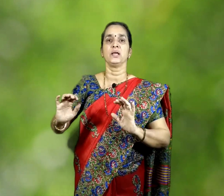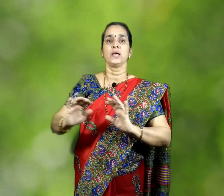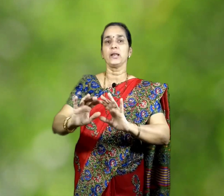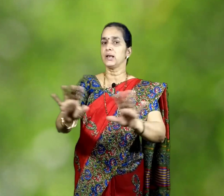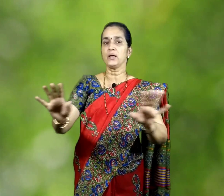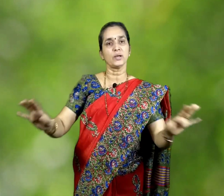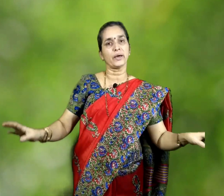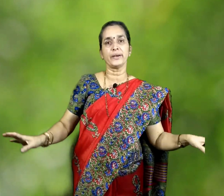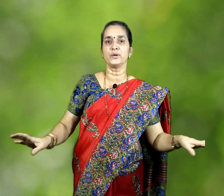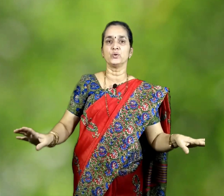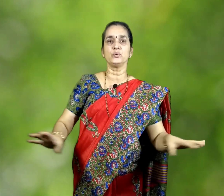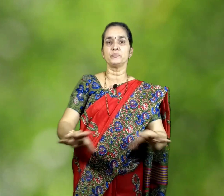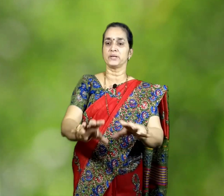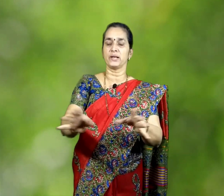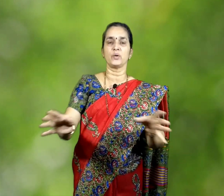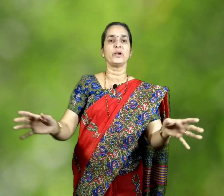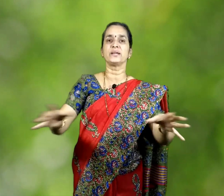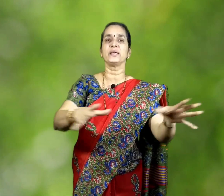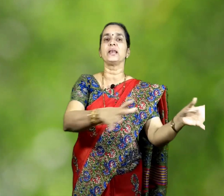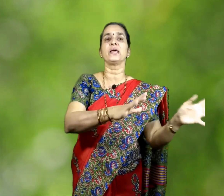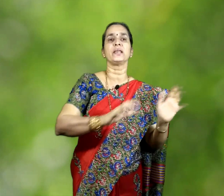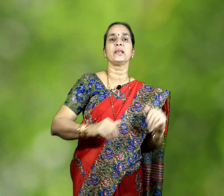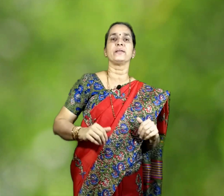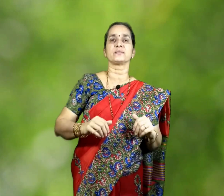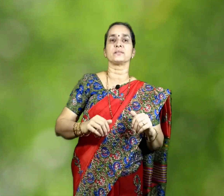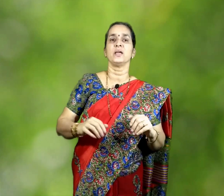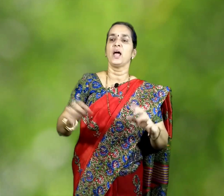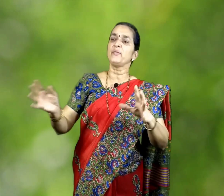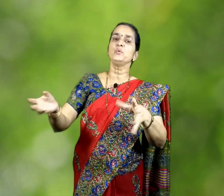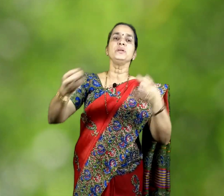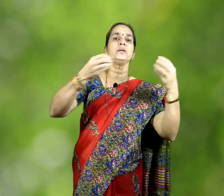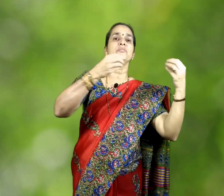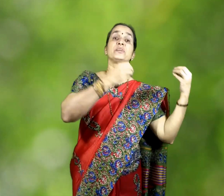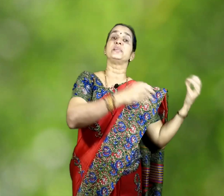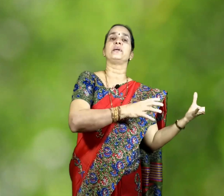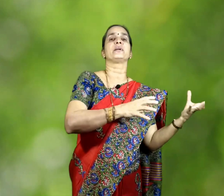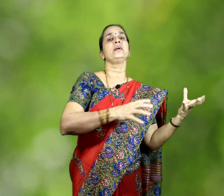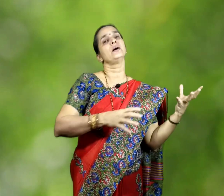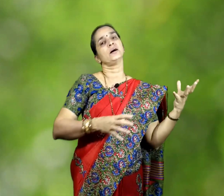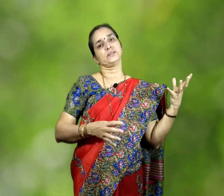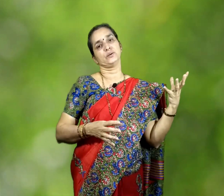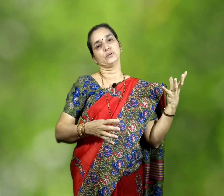the ticks explore the nearby place on dry leaves, wood etc